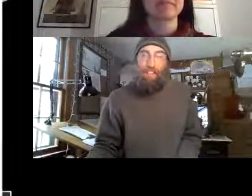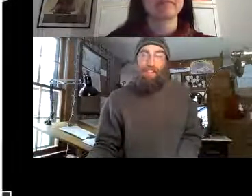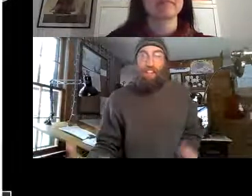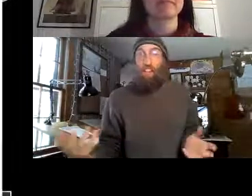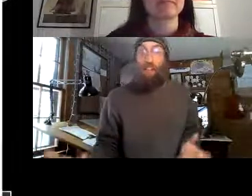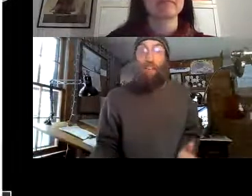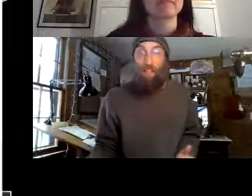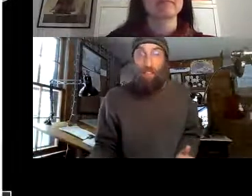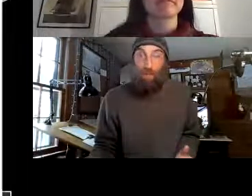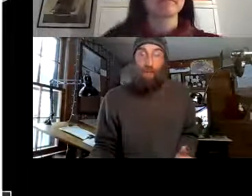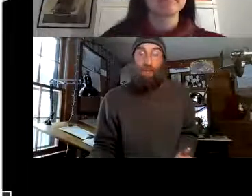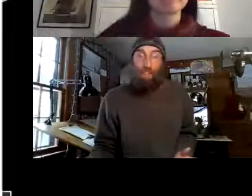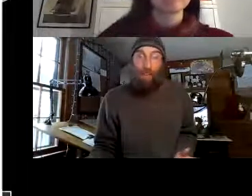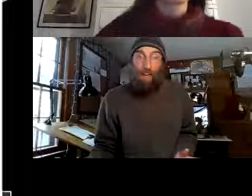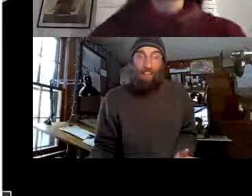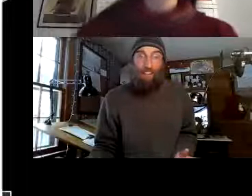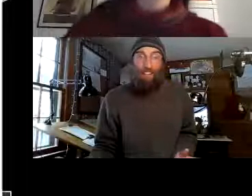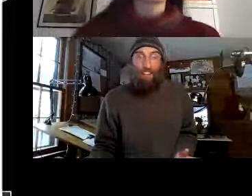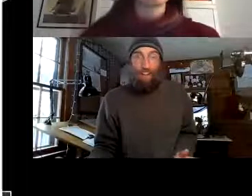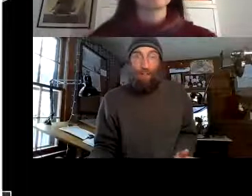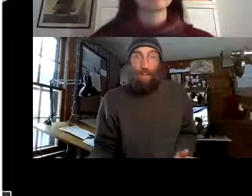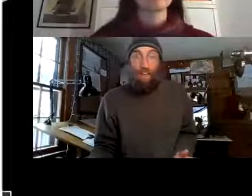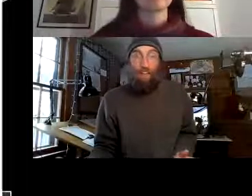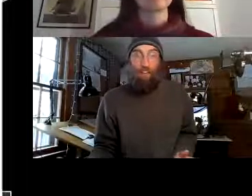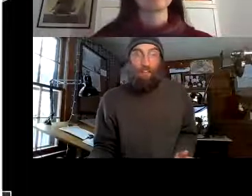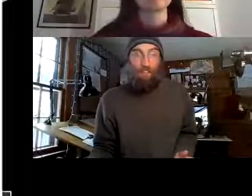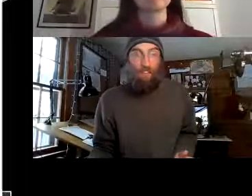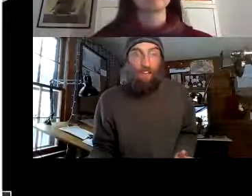because he's telling us who he is and what to expect uh when he encounters a